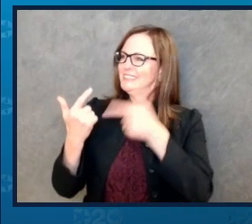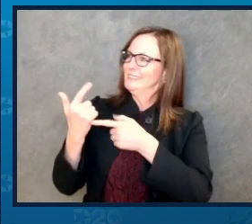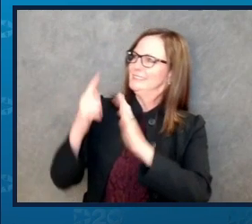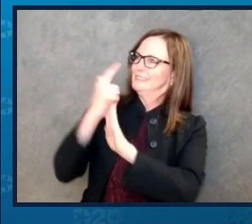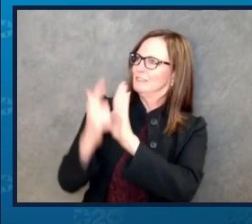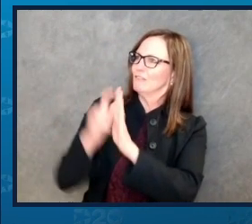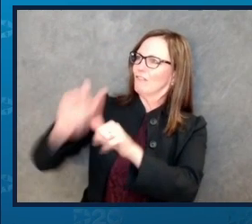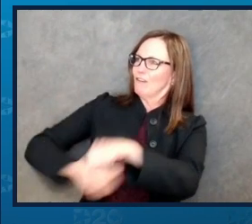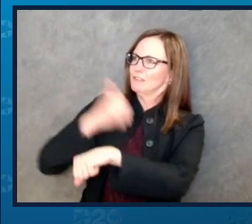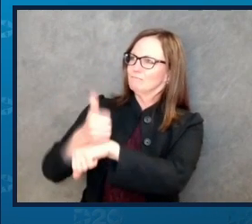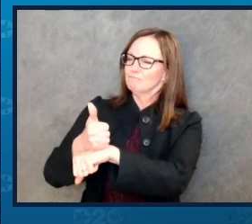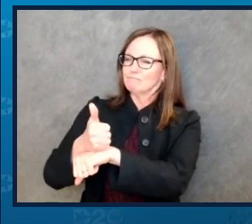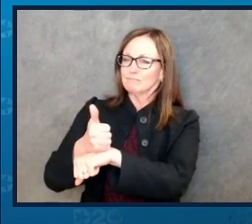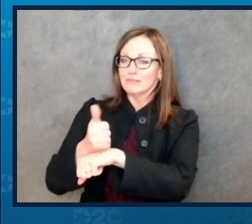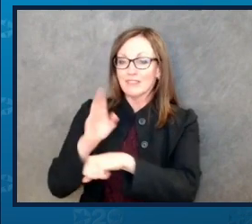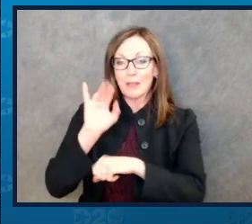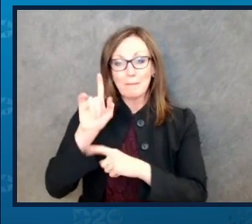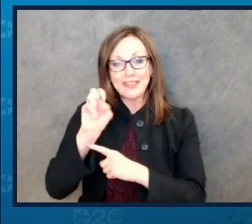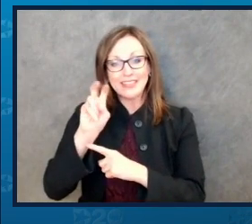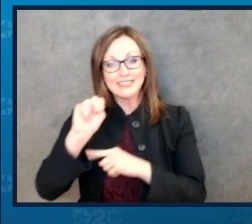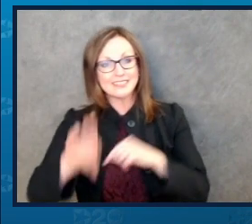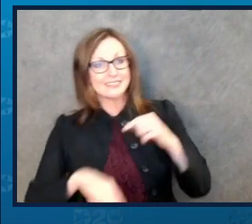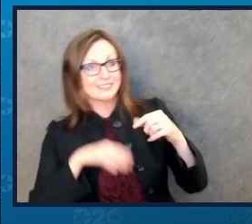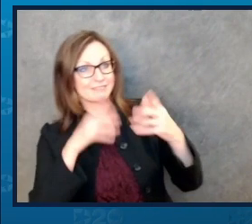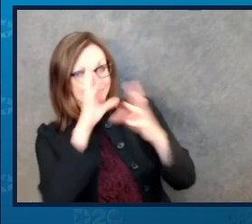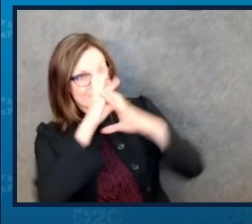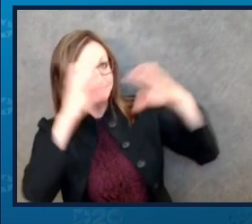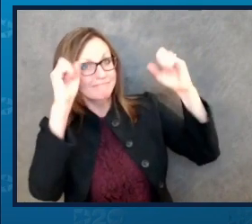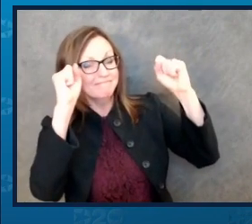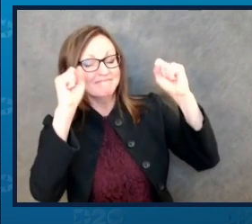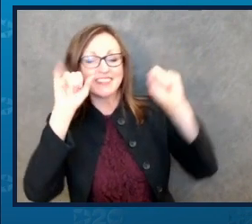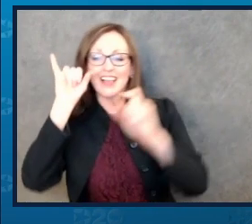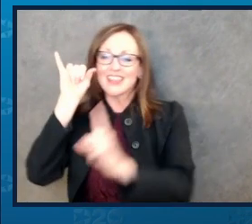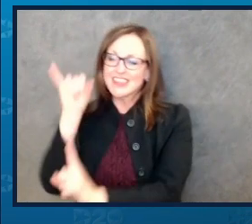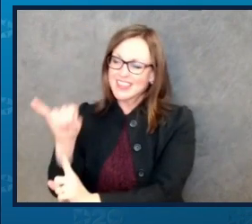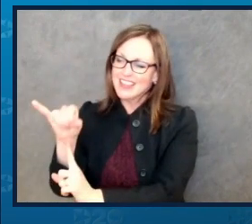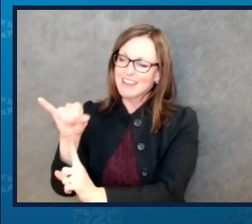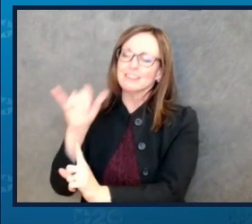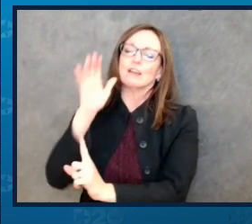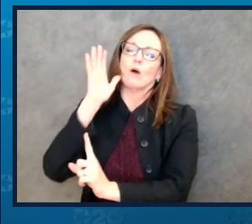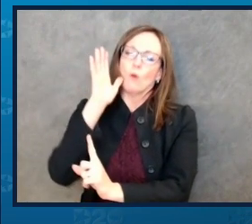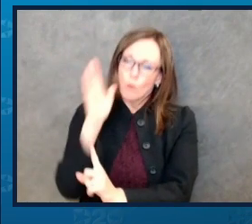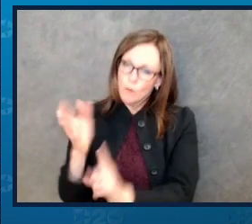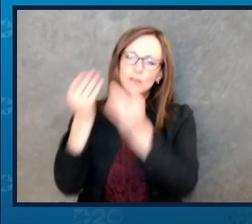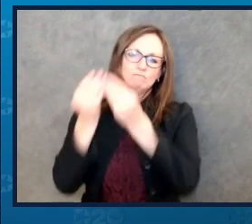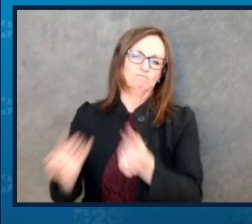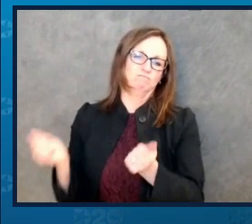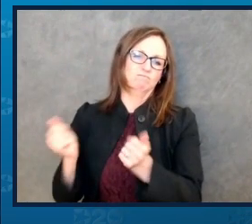EYE LOOKED IN THE ICE OF TOO MANY PARENTS, IN A MEAN